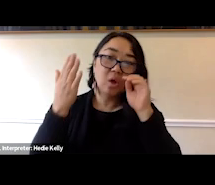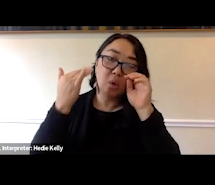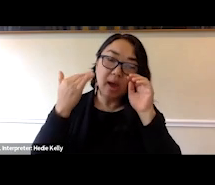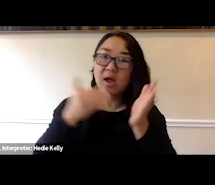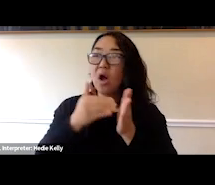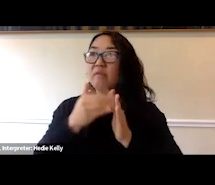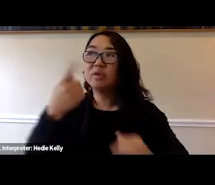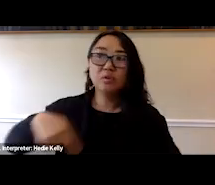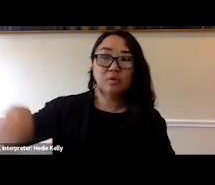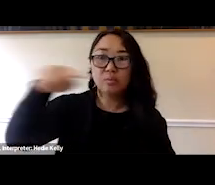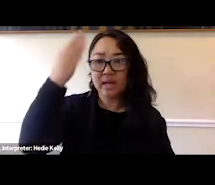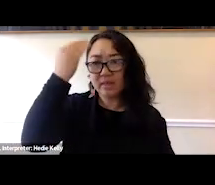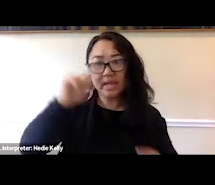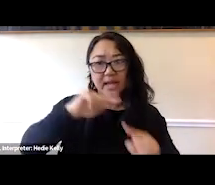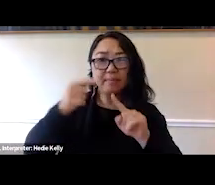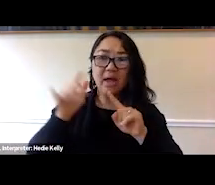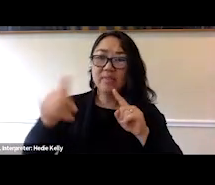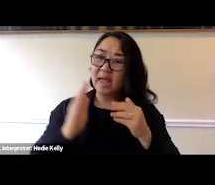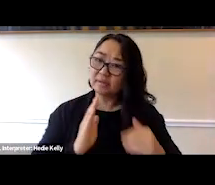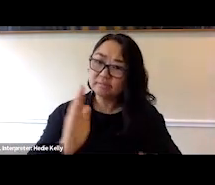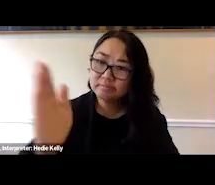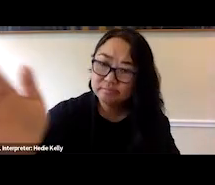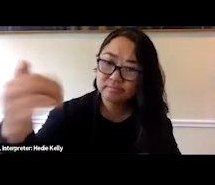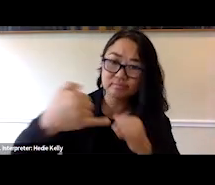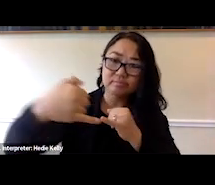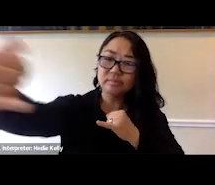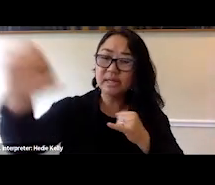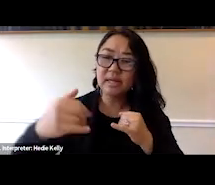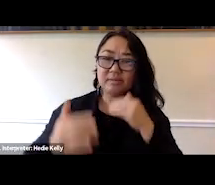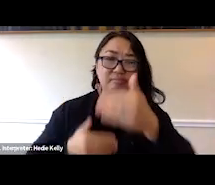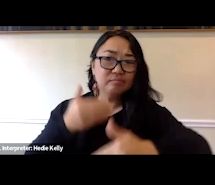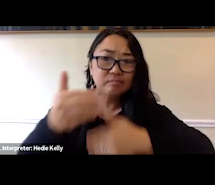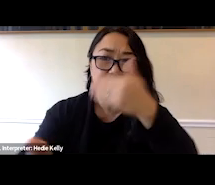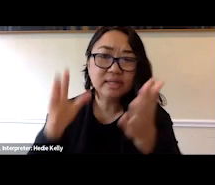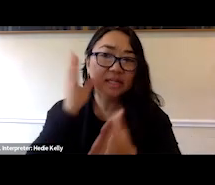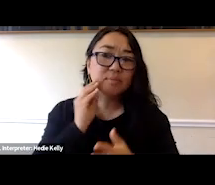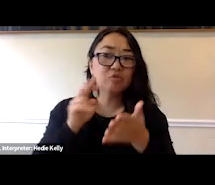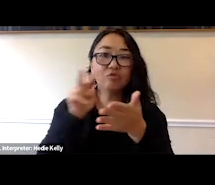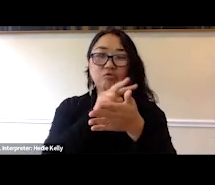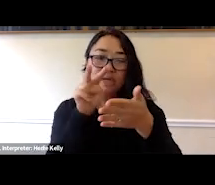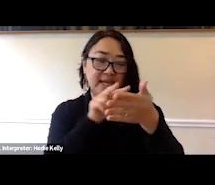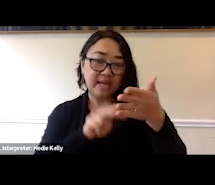about the linear experience of reading a document. I'll give you an example